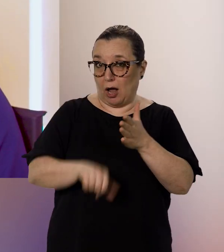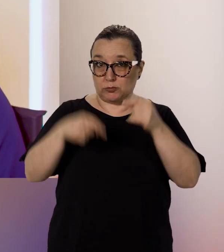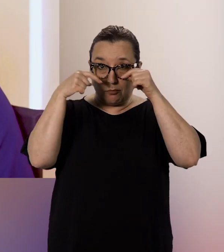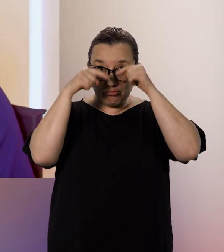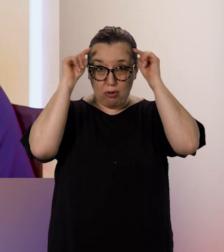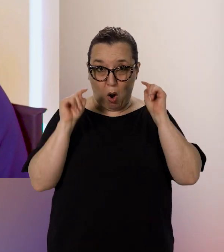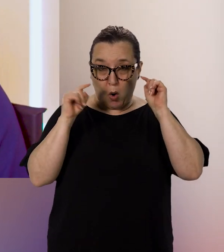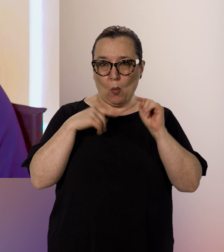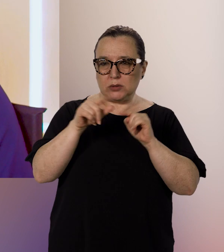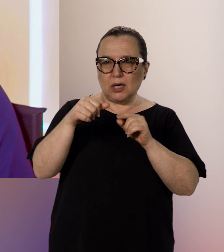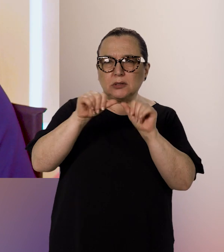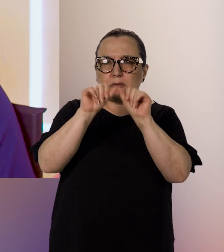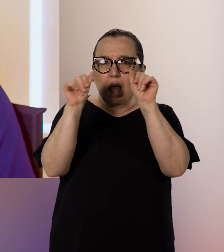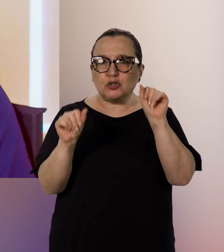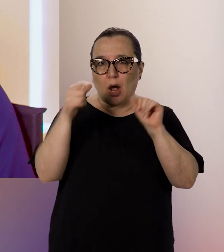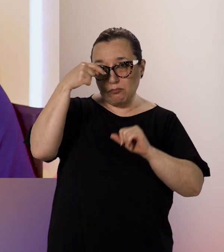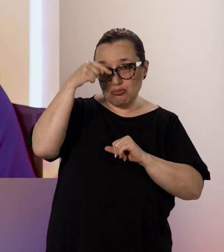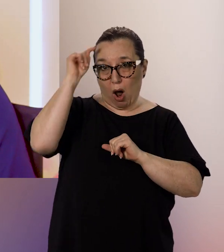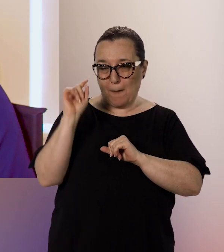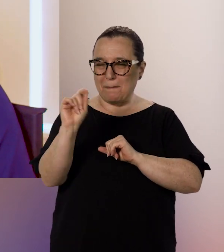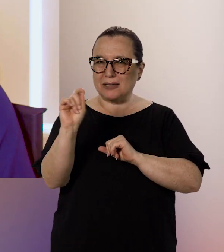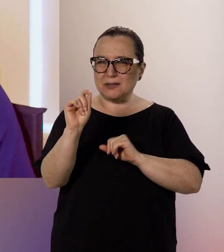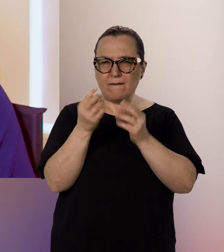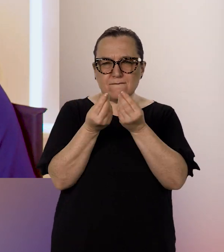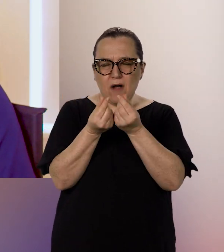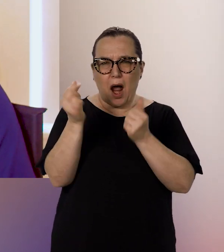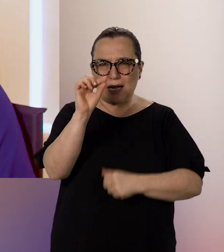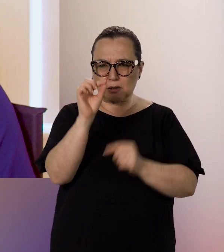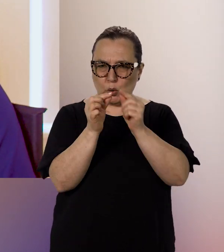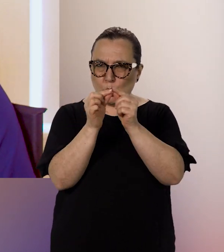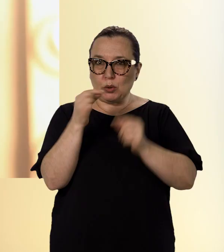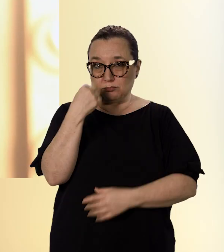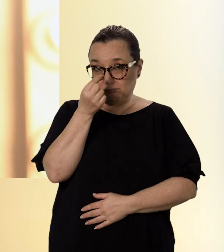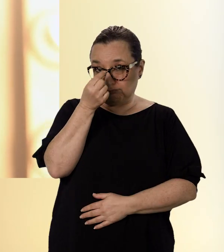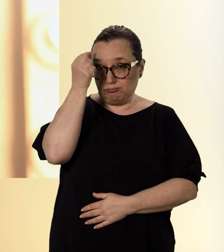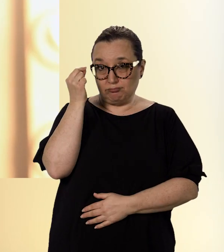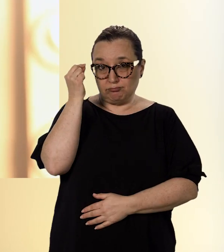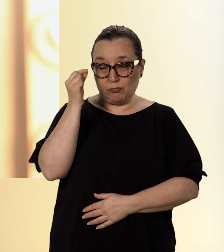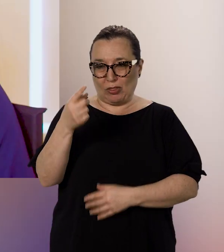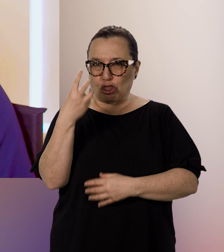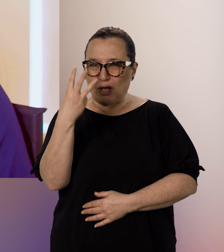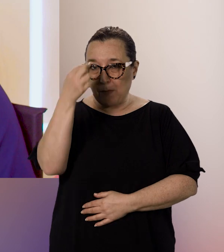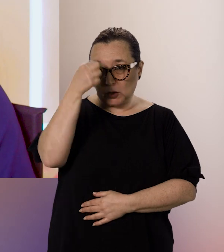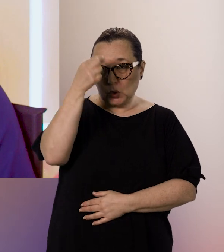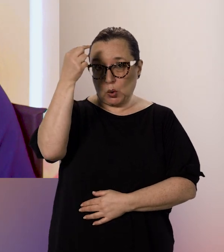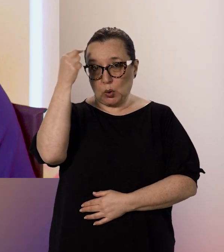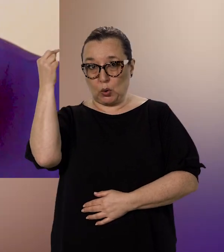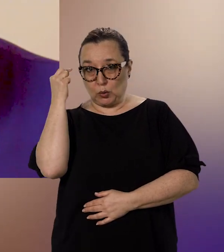pencil, which is a fine edge. I'm going to make the shape first of all with three points, to recreate the brow shape. So